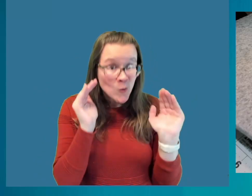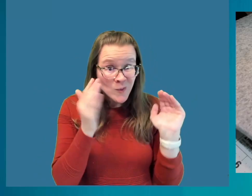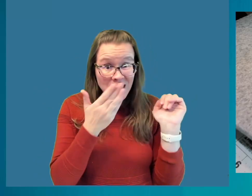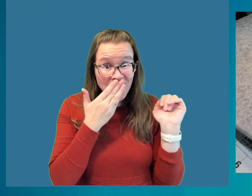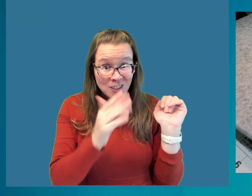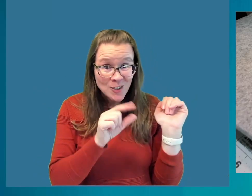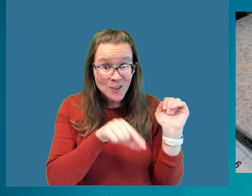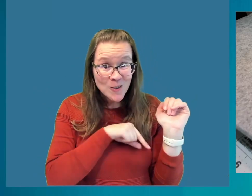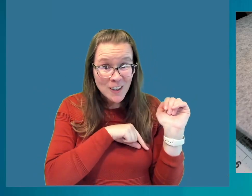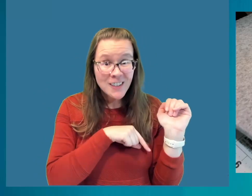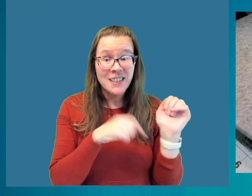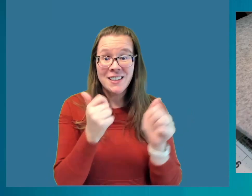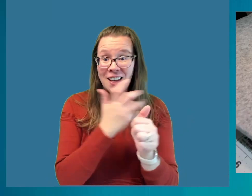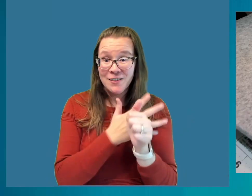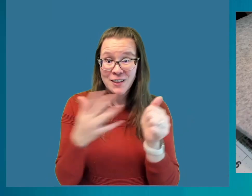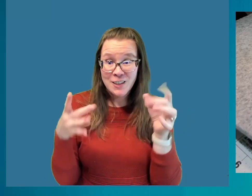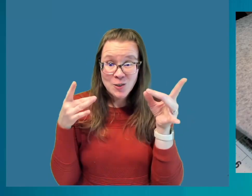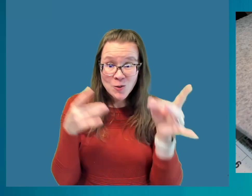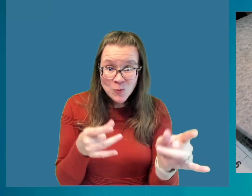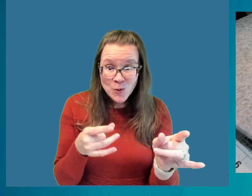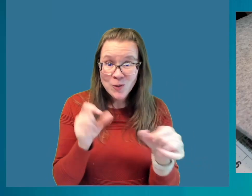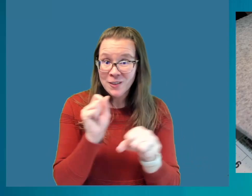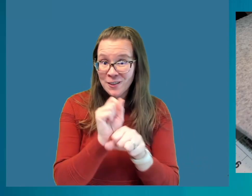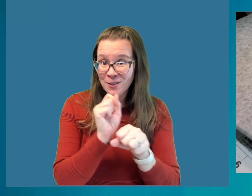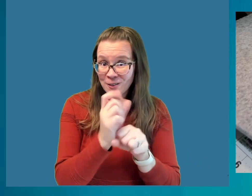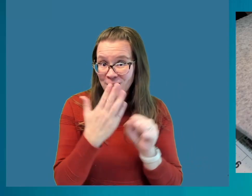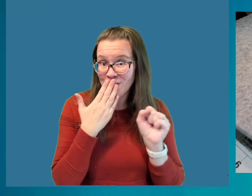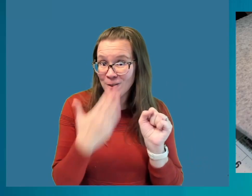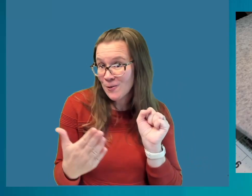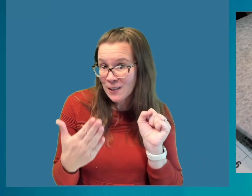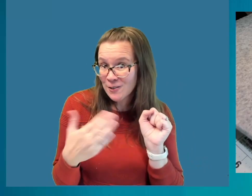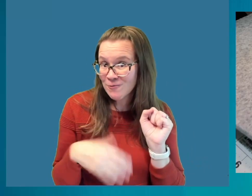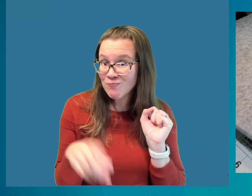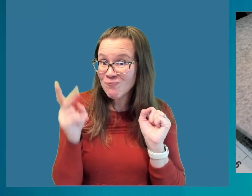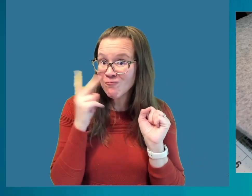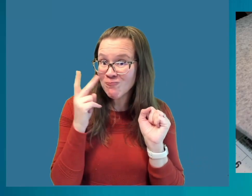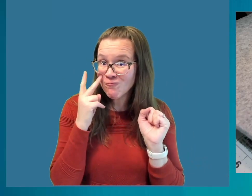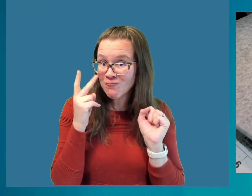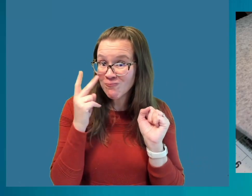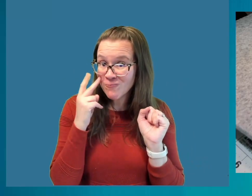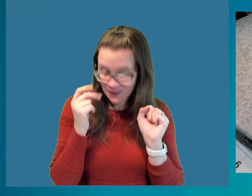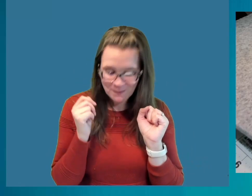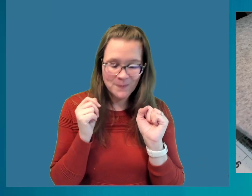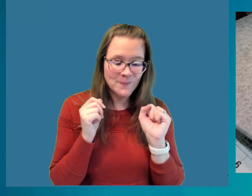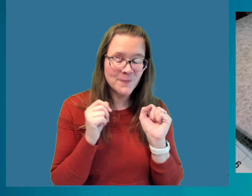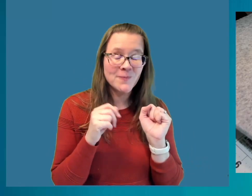exploring new options that will hopefully create a smooth experience for everyone while reducing